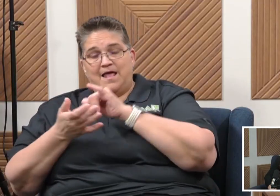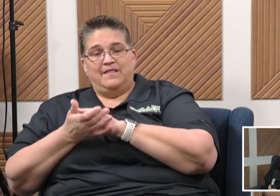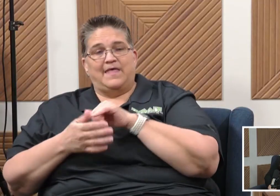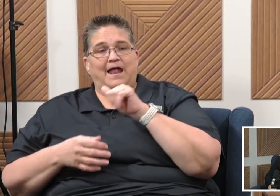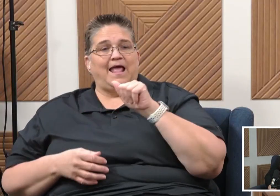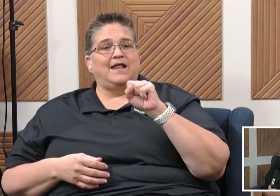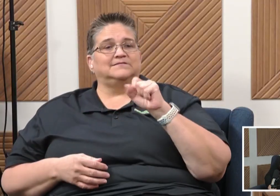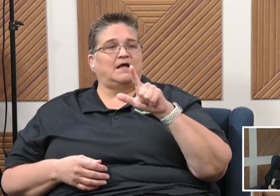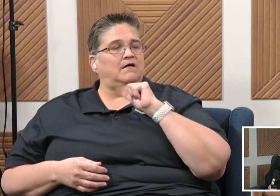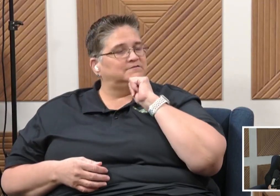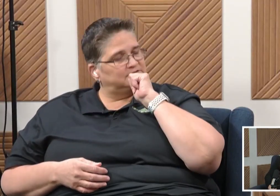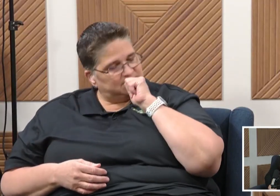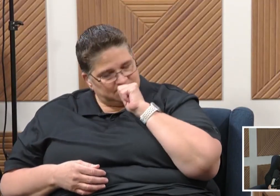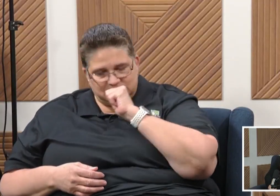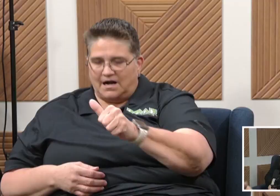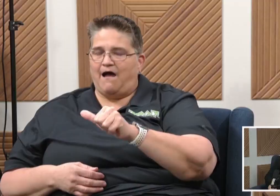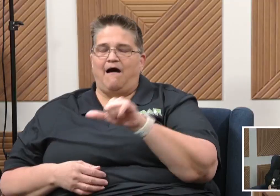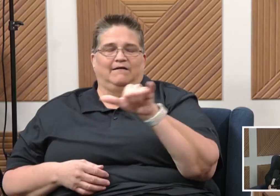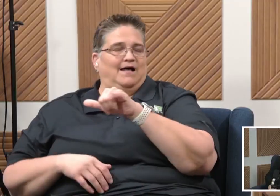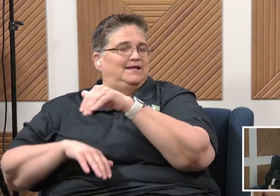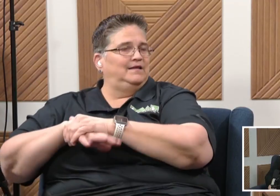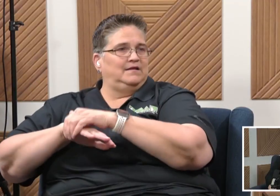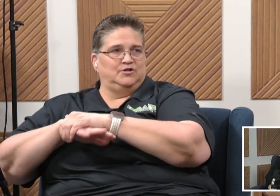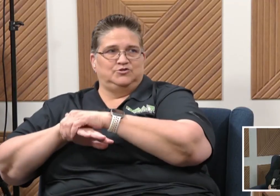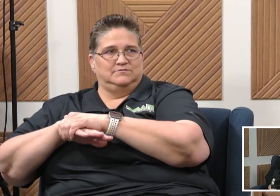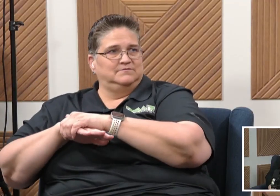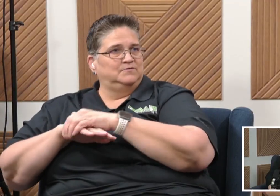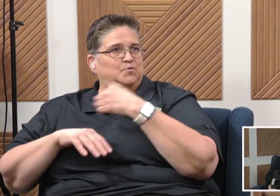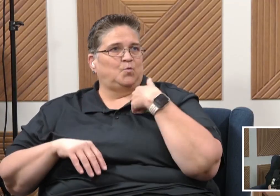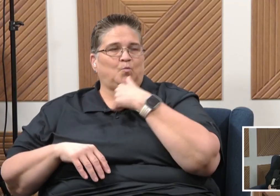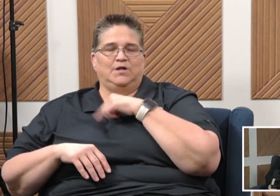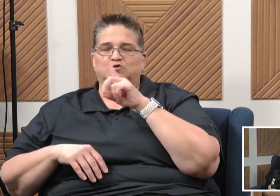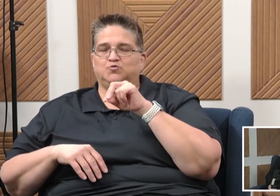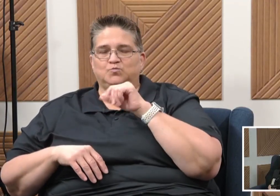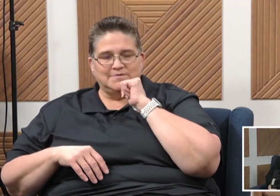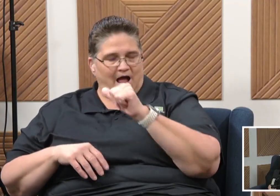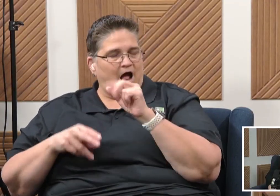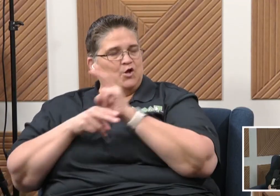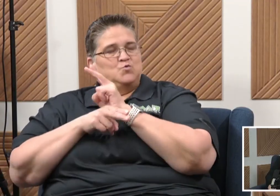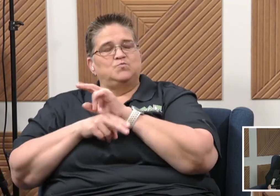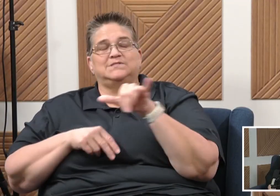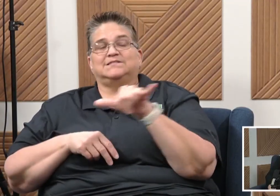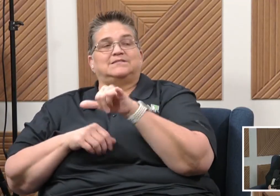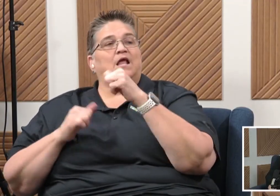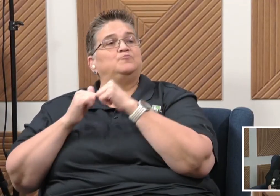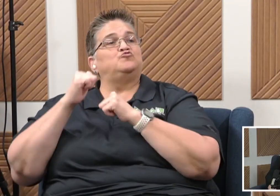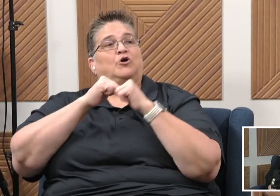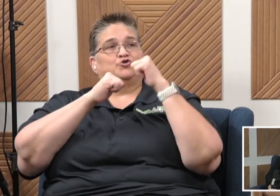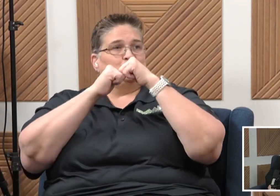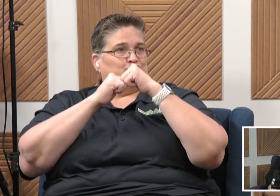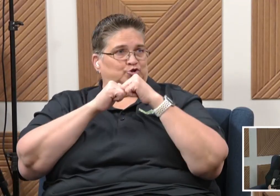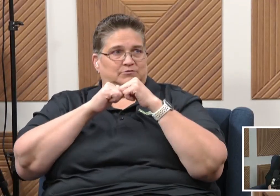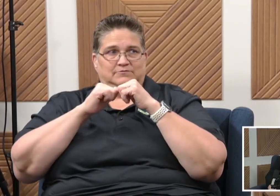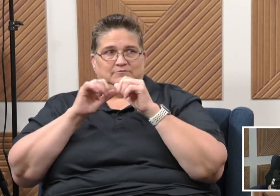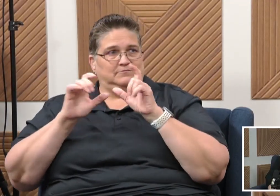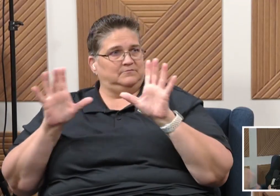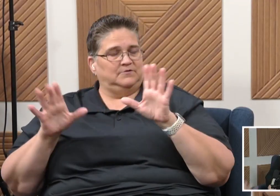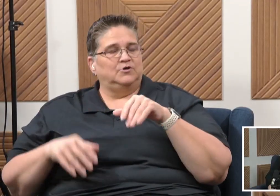I remember explaining that ASL is not the same as English, if you remember me explaining that at the beginning. It is not the same grammar structure.